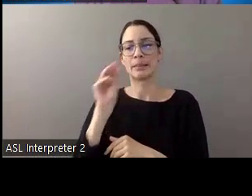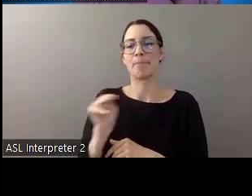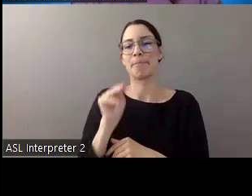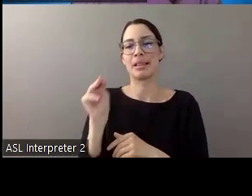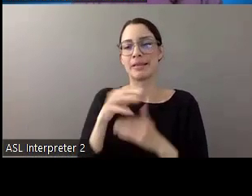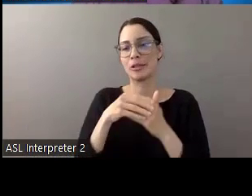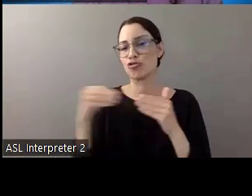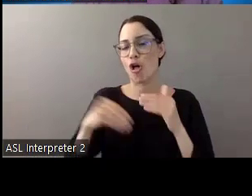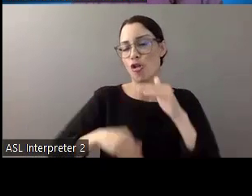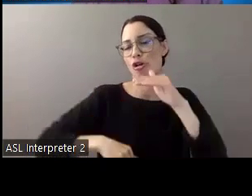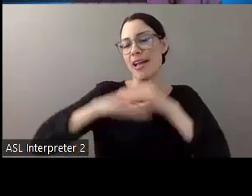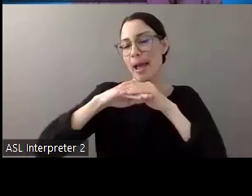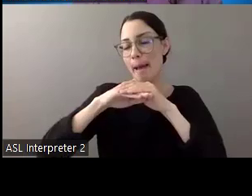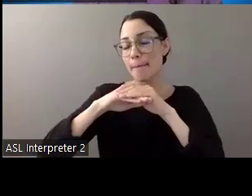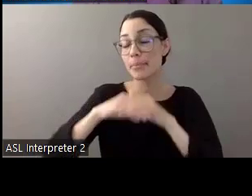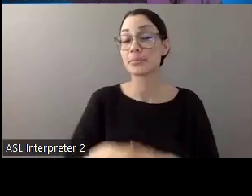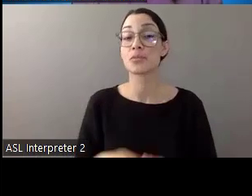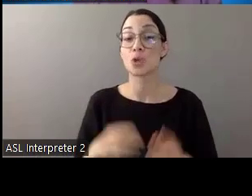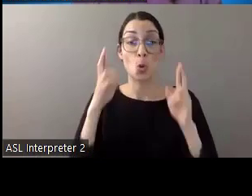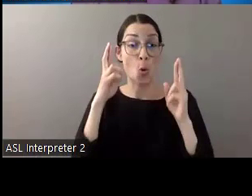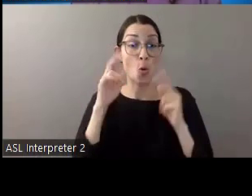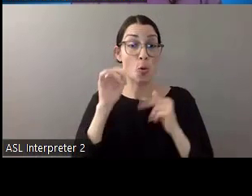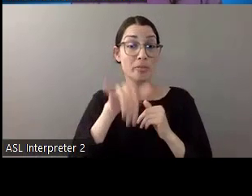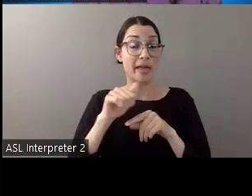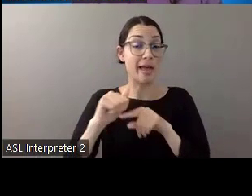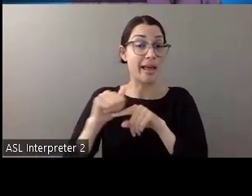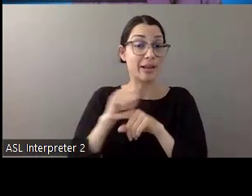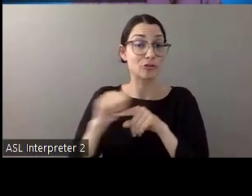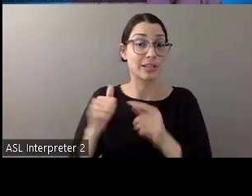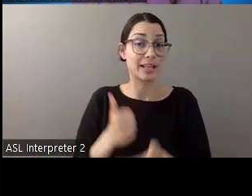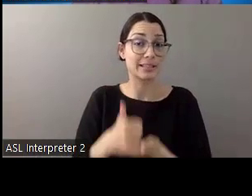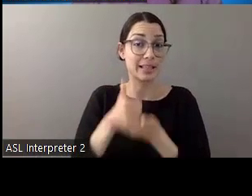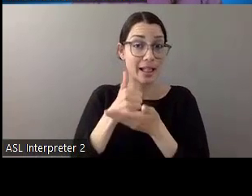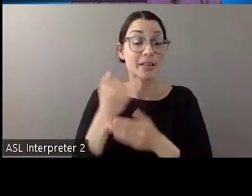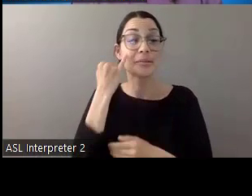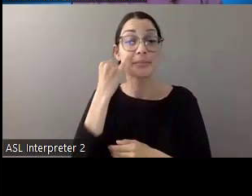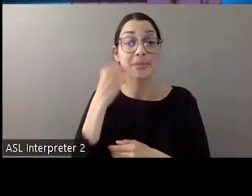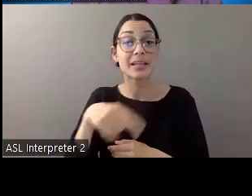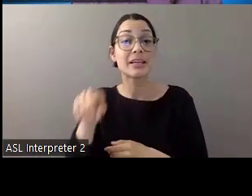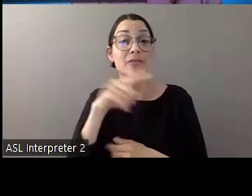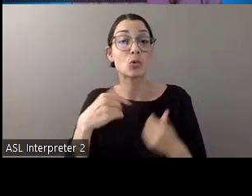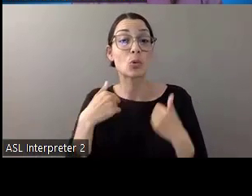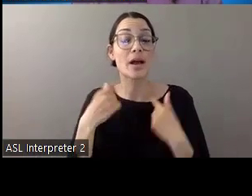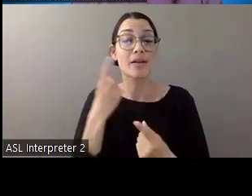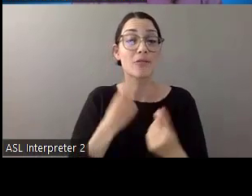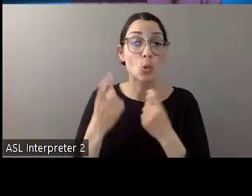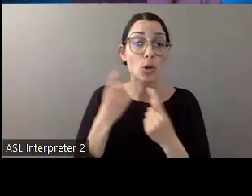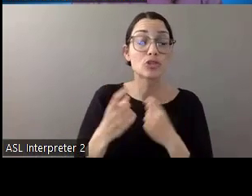Okay. We hope this exercise was helpful. If you have any questions about eligibility, please reach out to one of the program officers